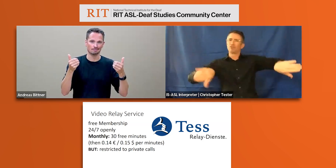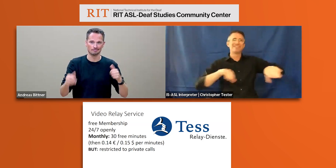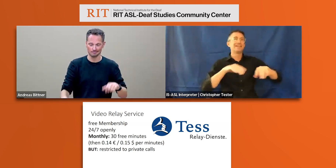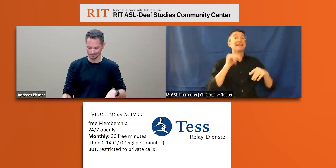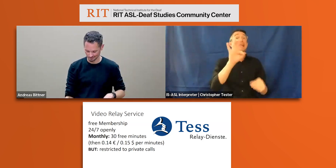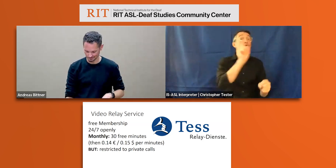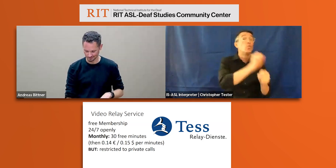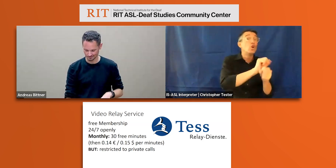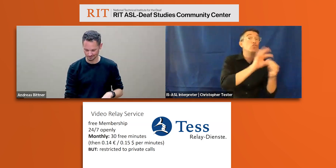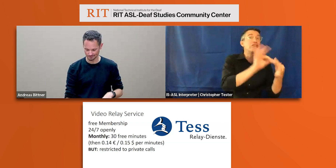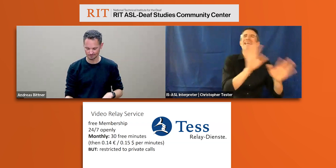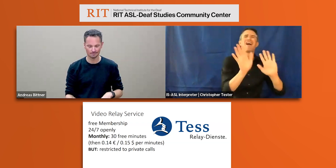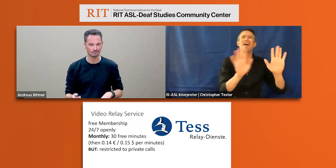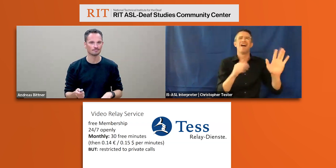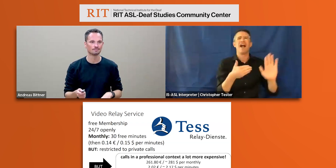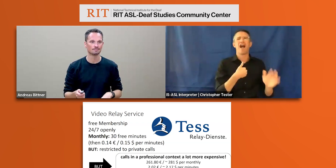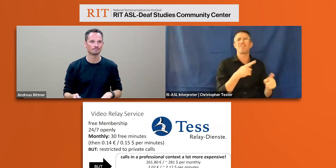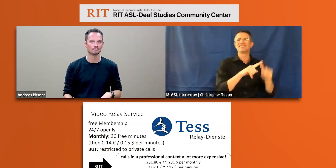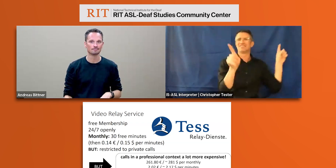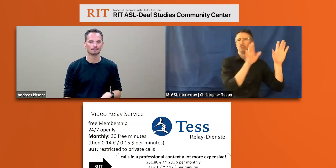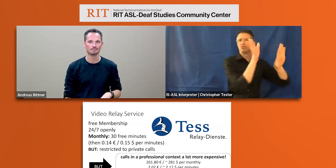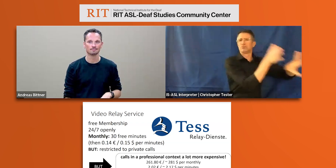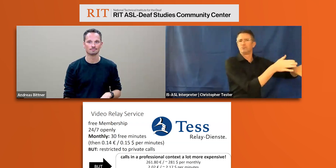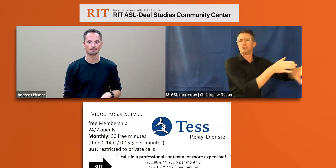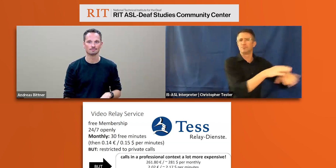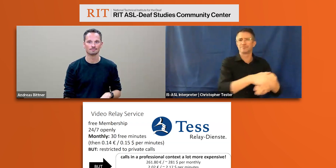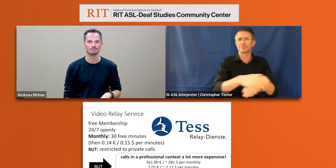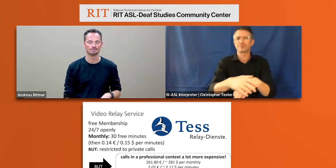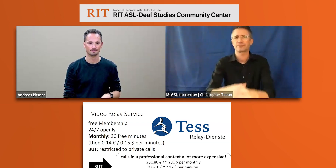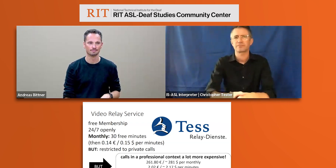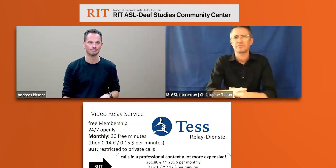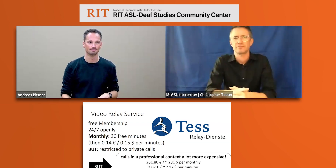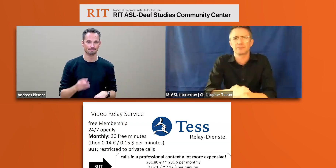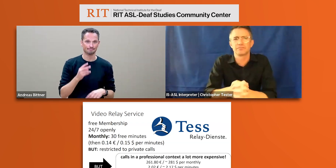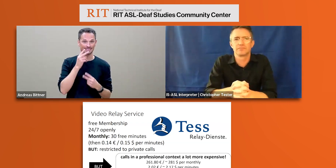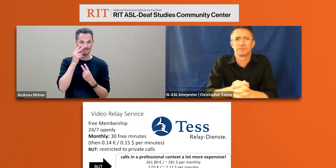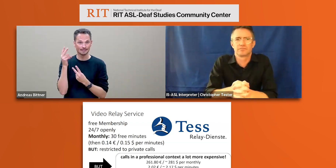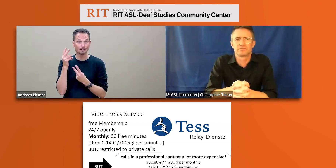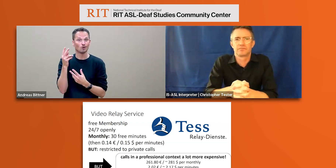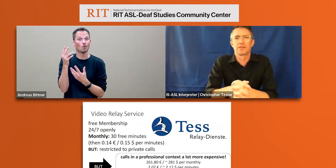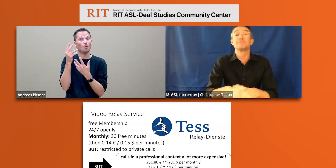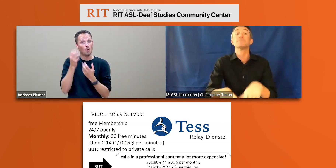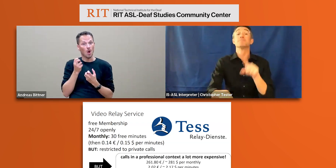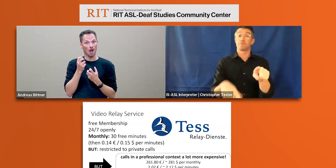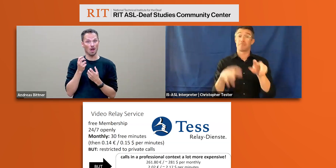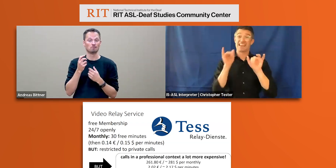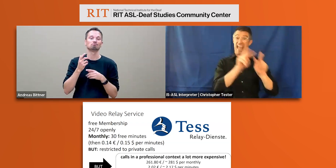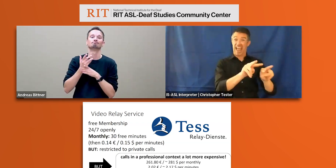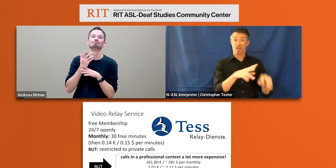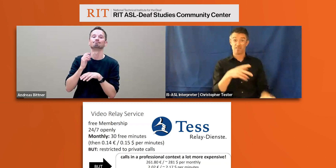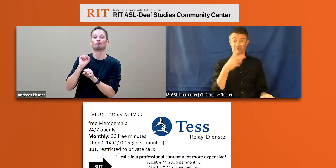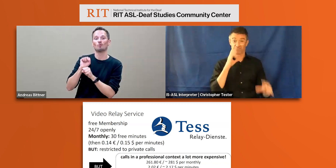And this service here is limited to private phone calls. It's not for employment reasons.